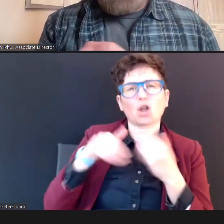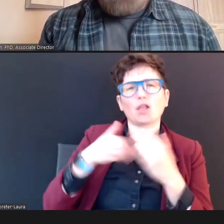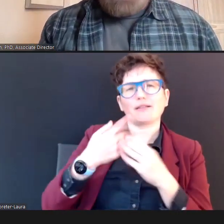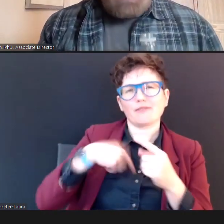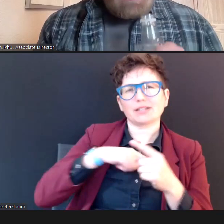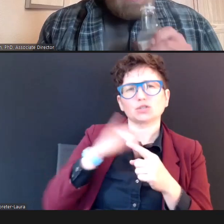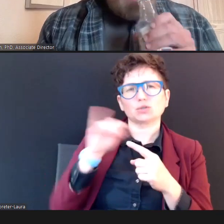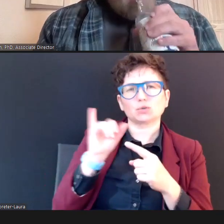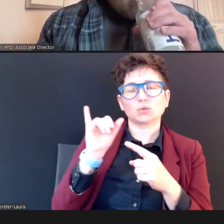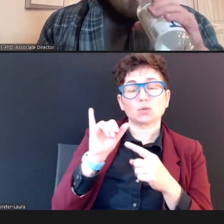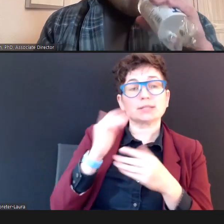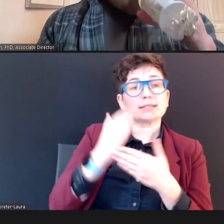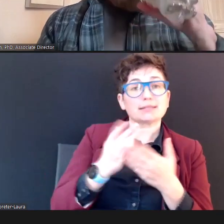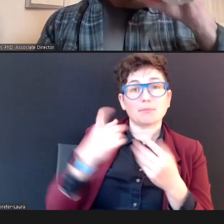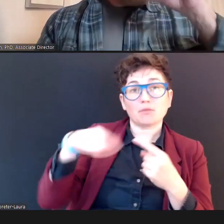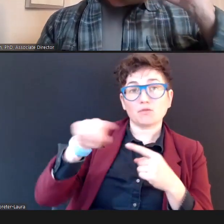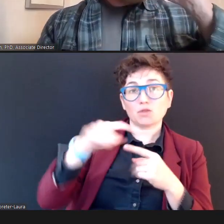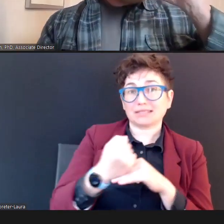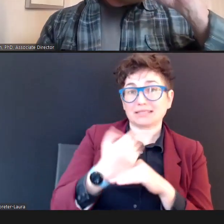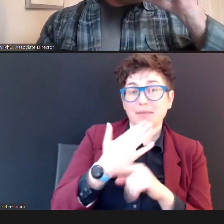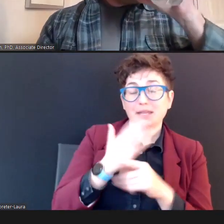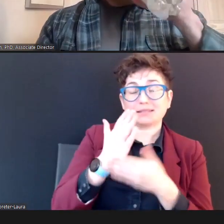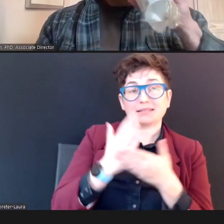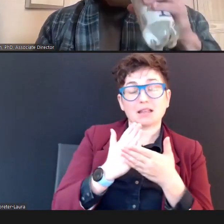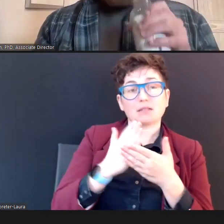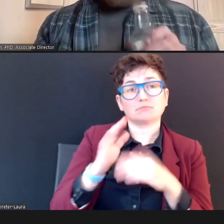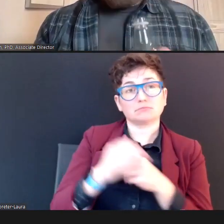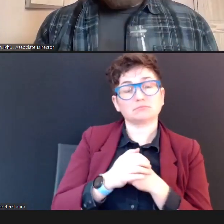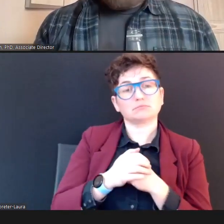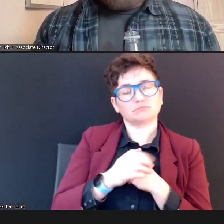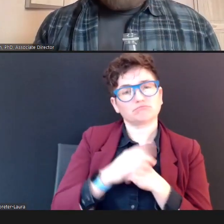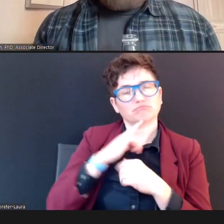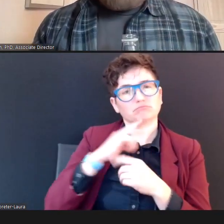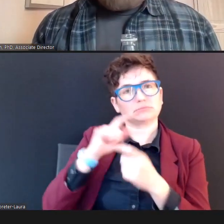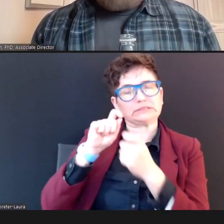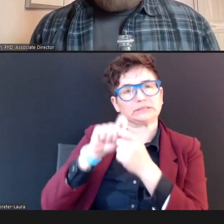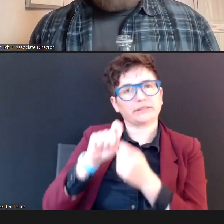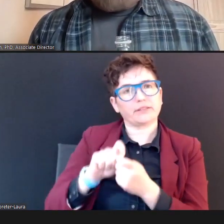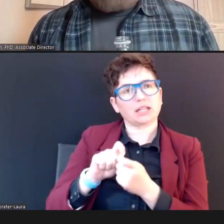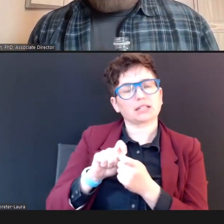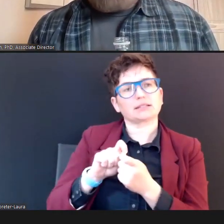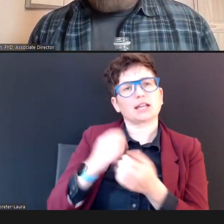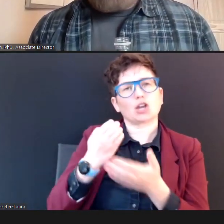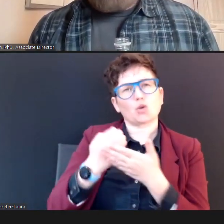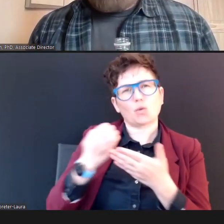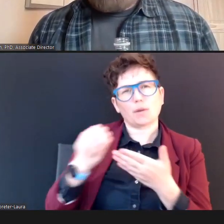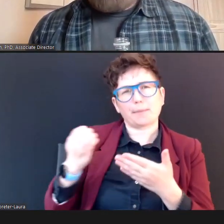that some of you submitted some very um